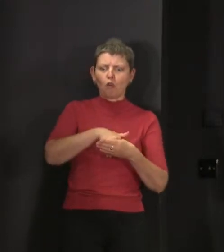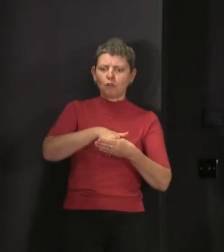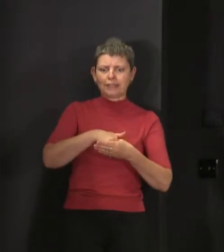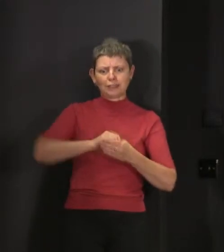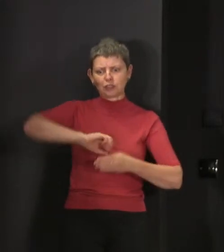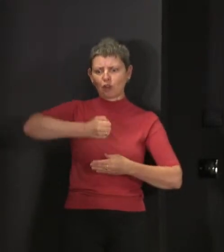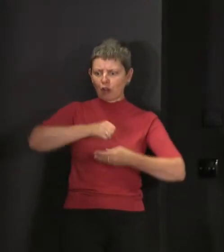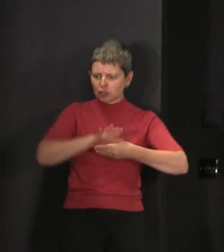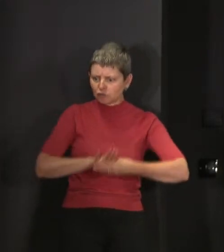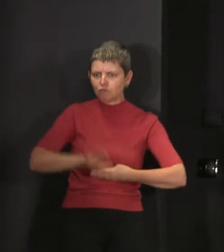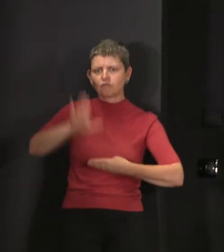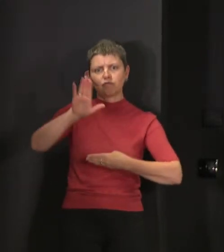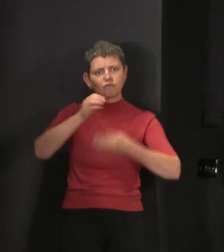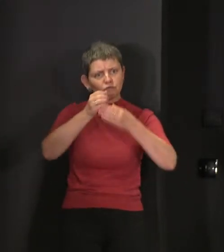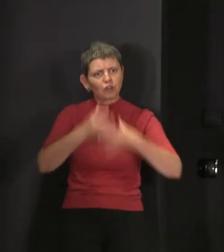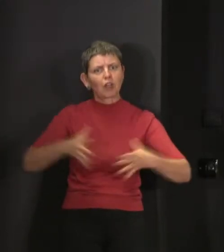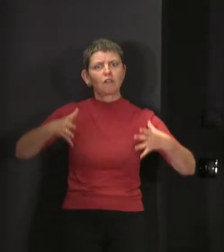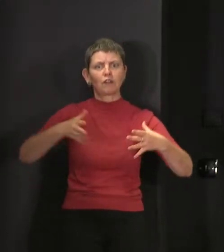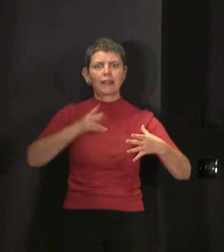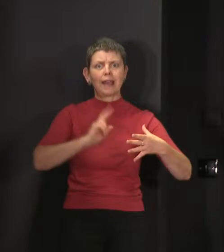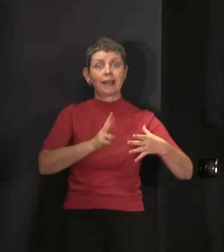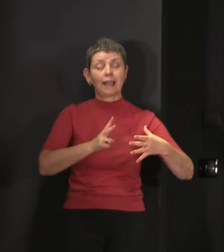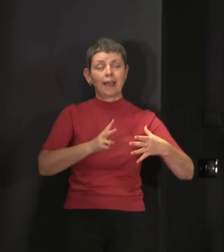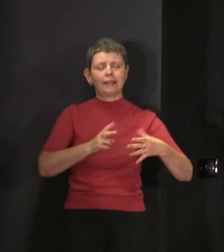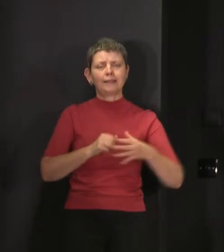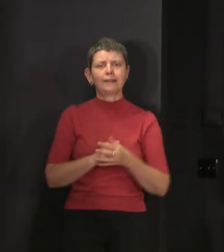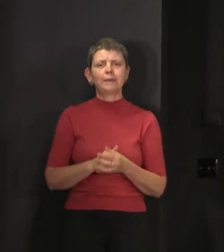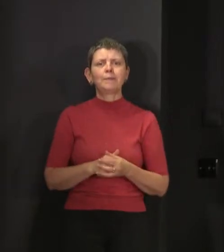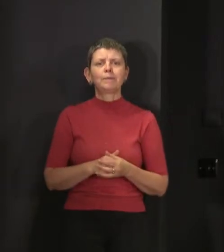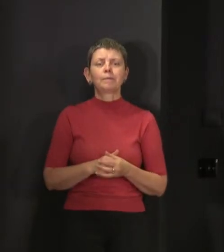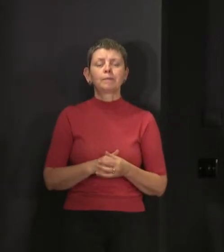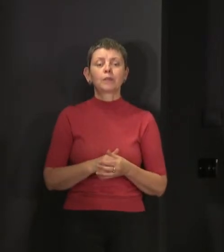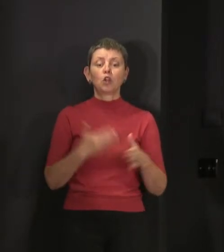be our appeal to them as well. You referred to the job retention scheme, which is slightly